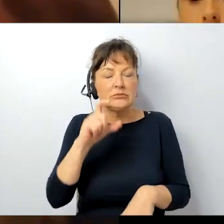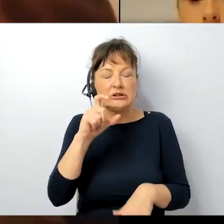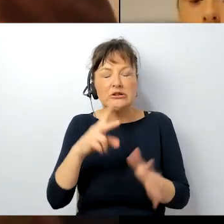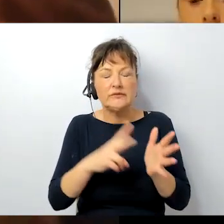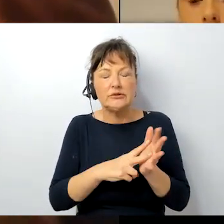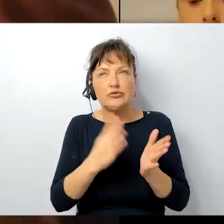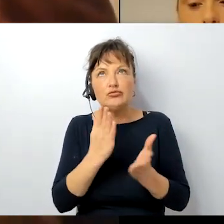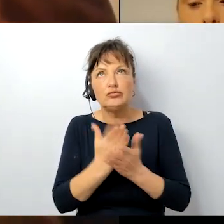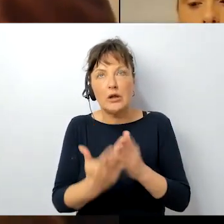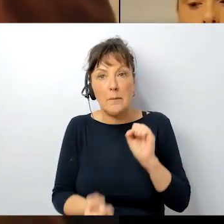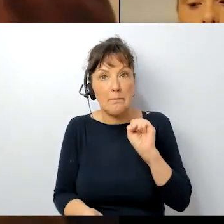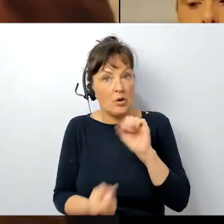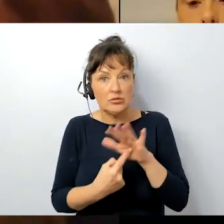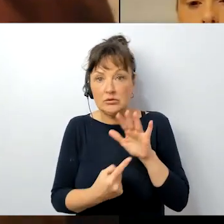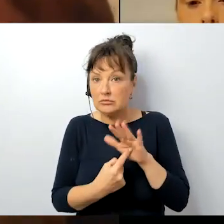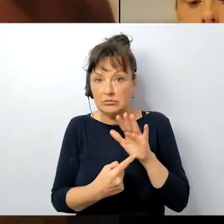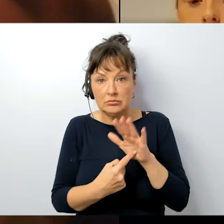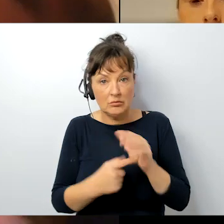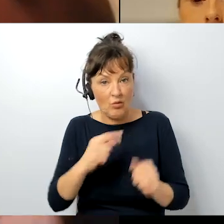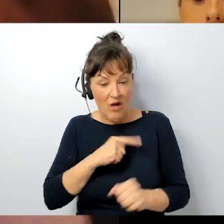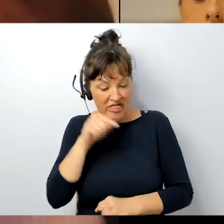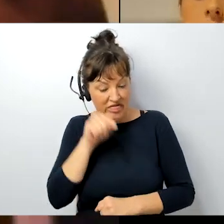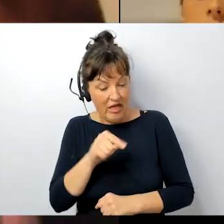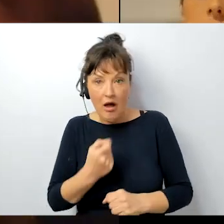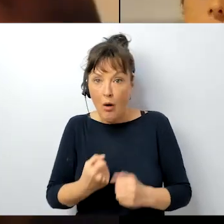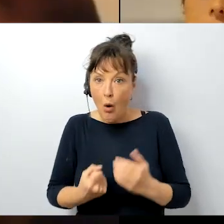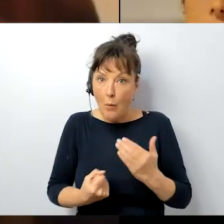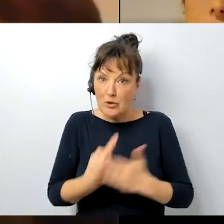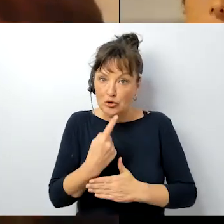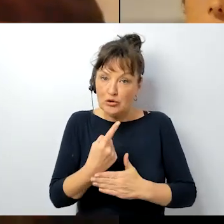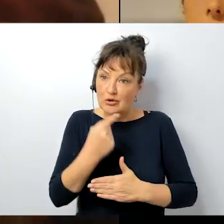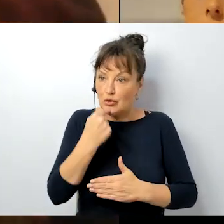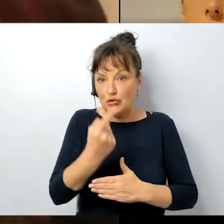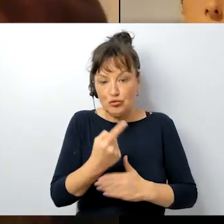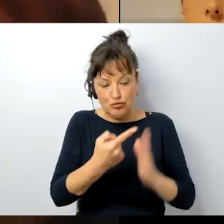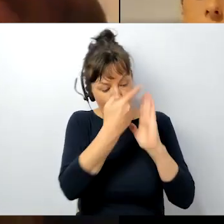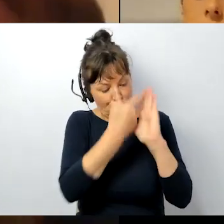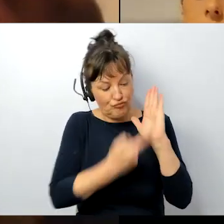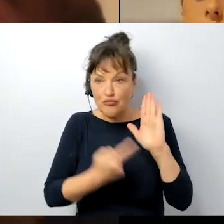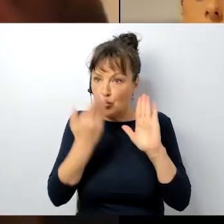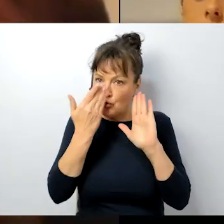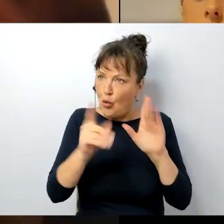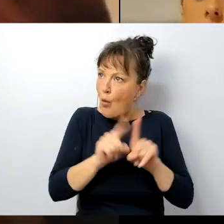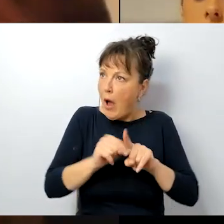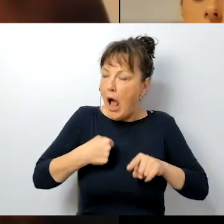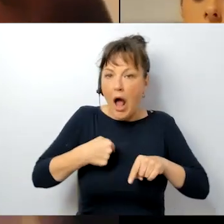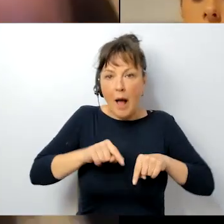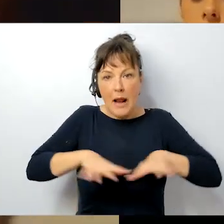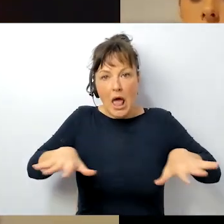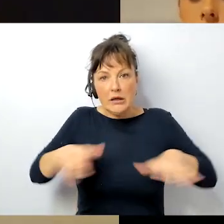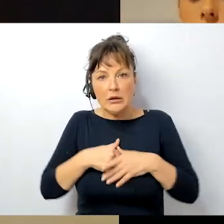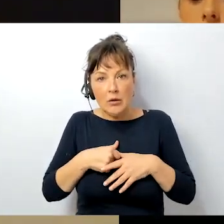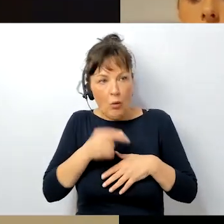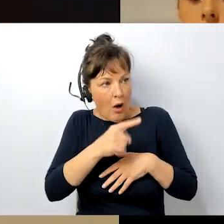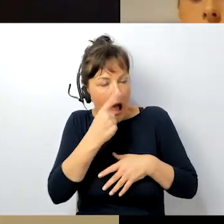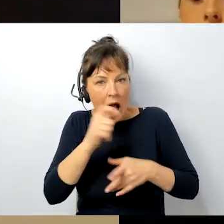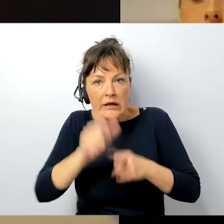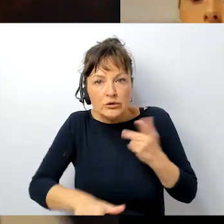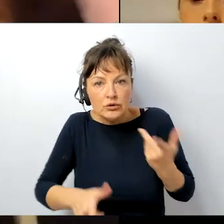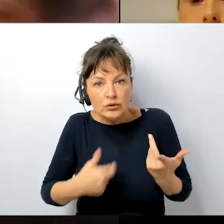in it? Yeah so a CV, super important because this is your opportunity to sell yourself and